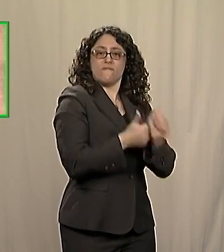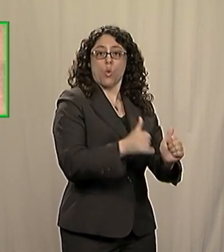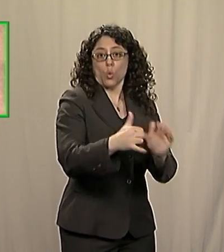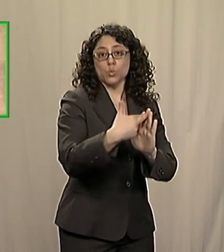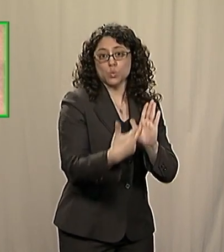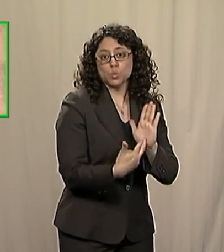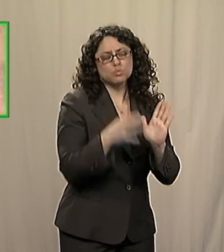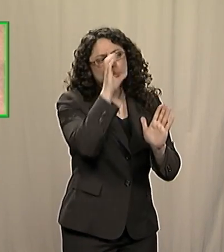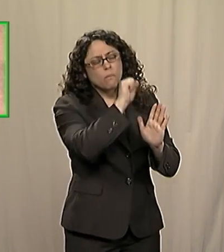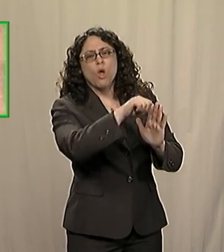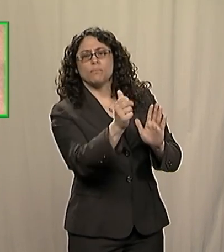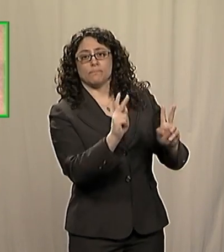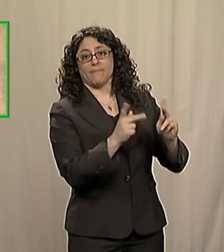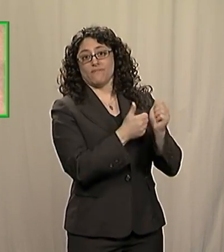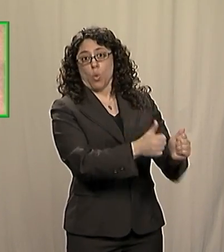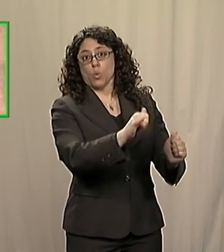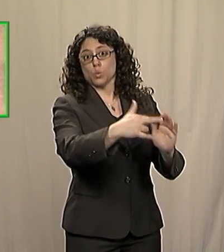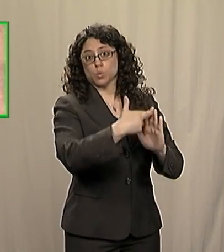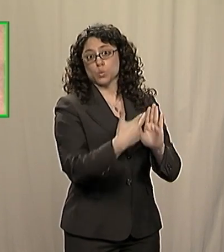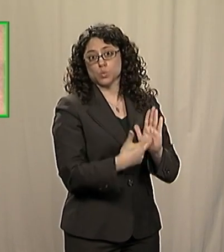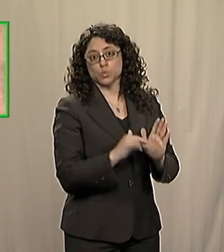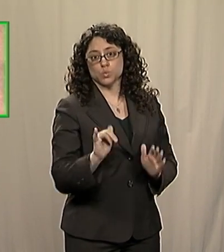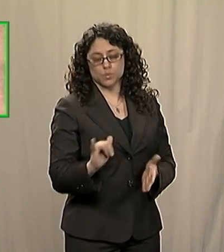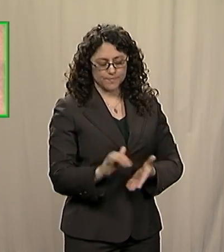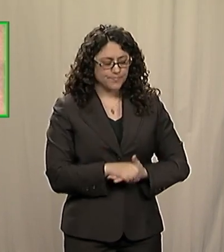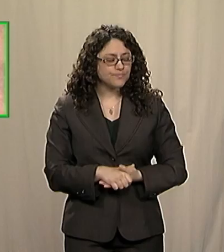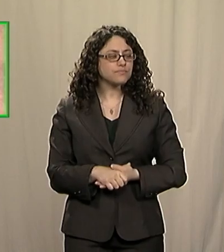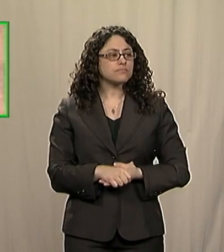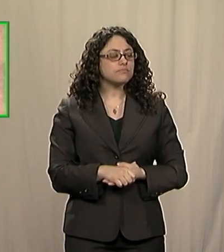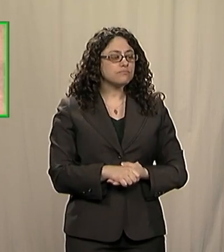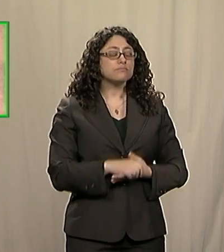and assume everyone else is following.